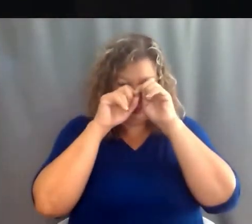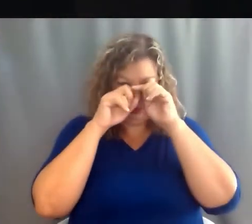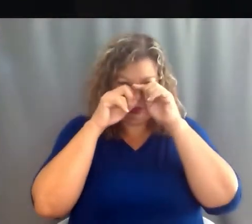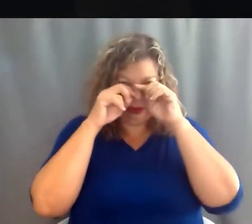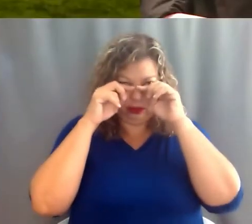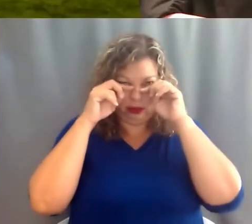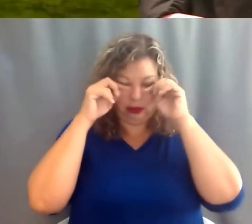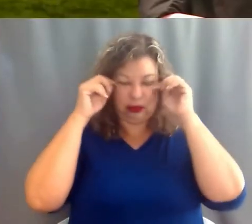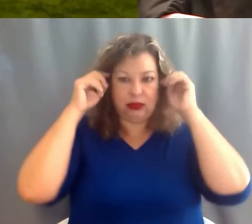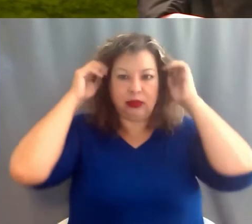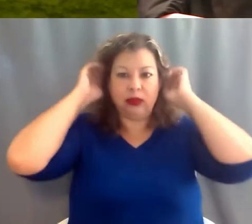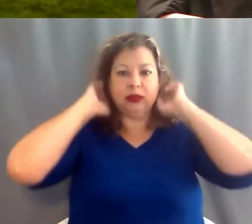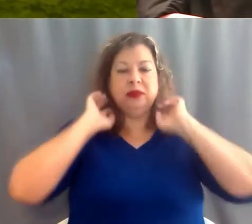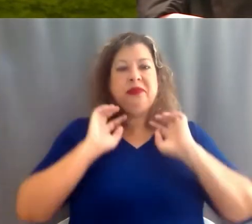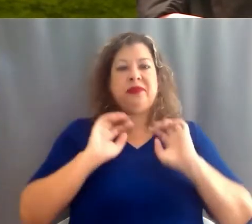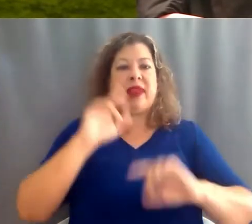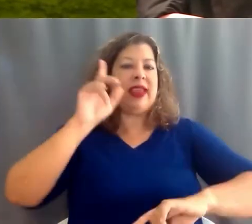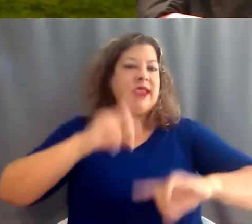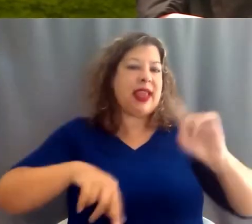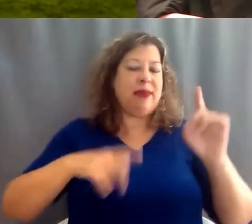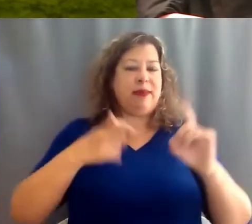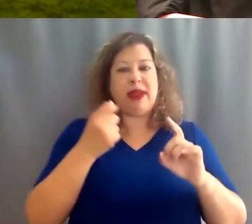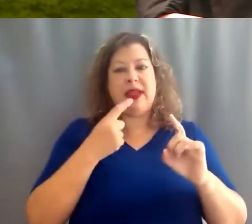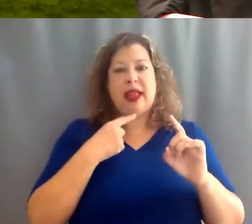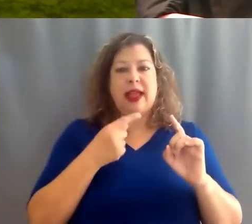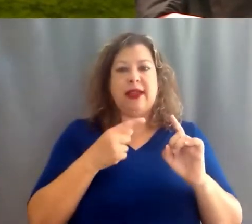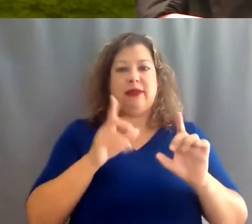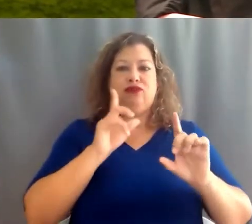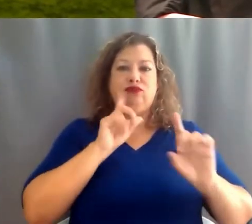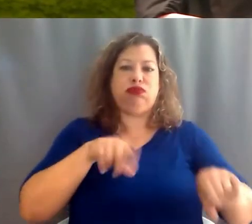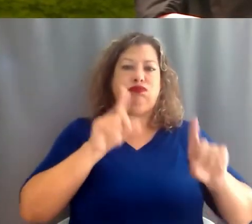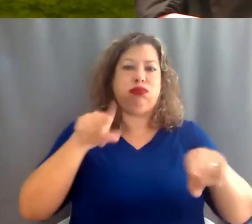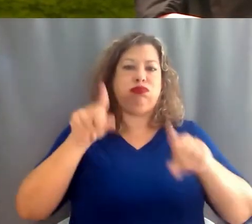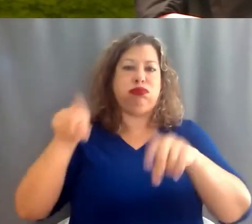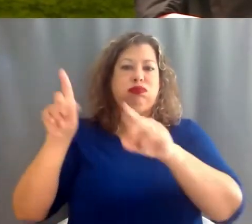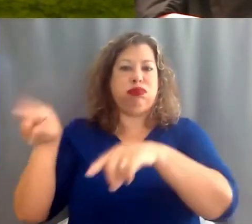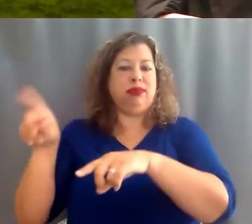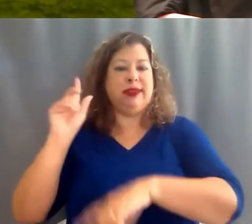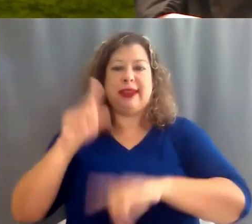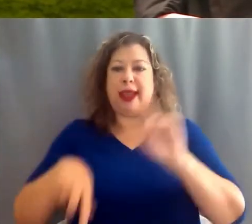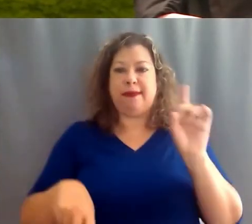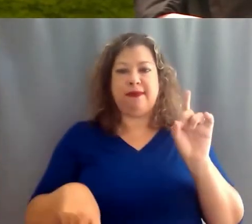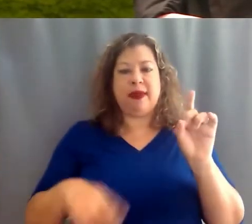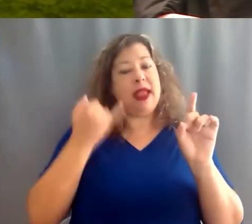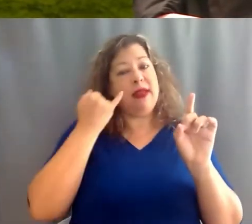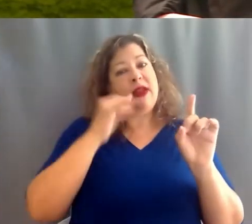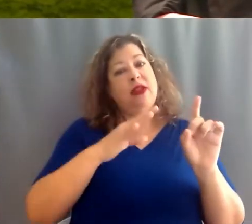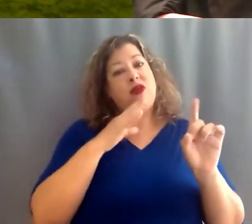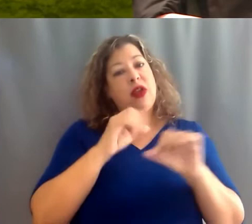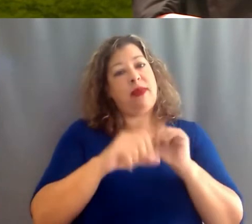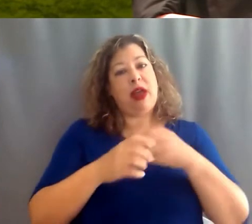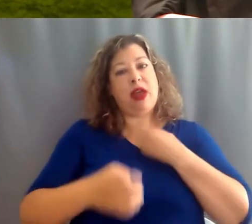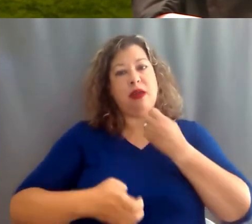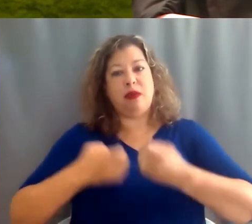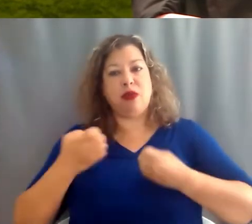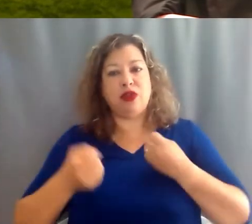If I'm talking about emotions, if I'm opening up the door for emotions to come into the classroom, anything